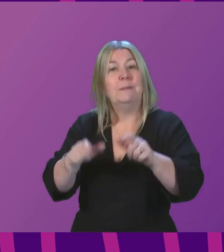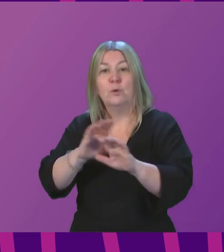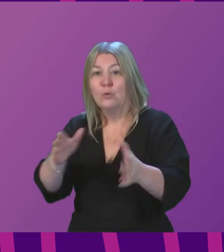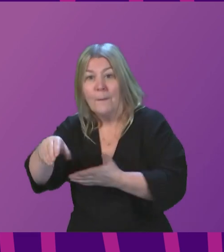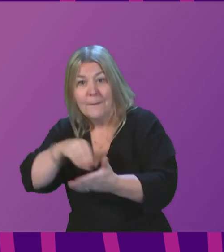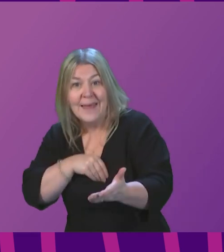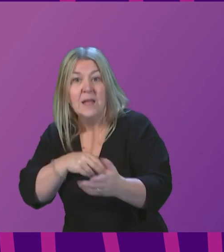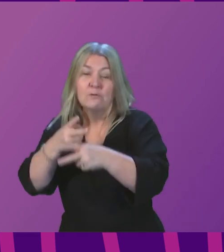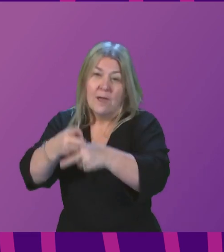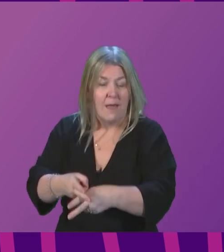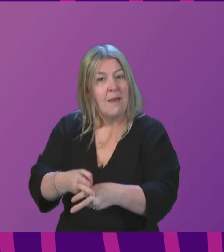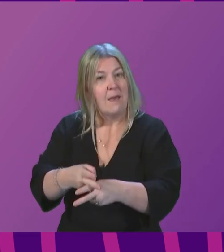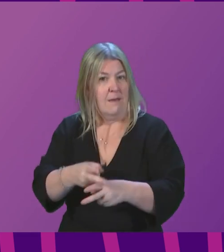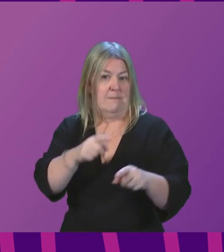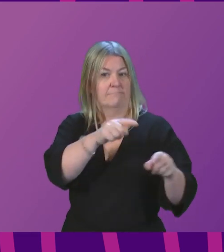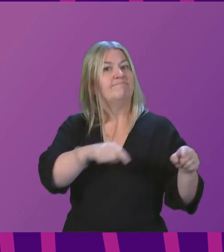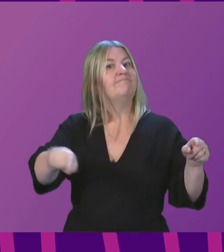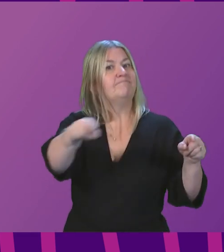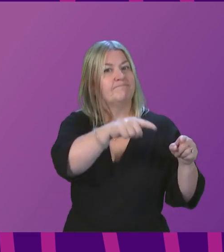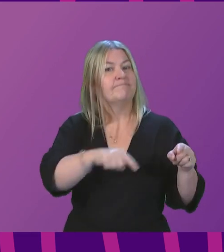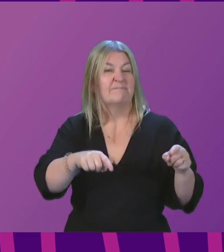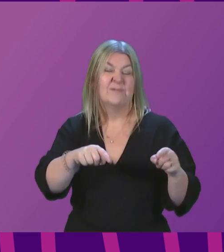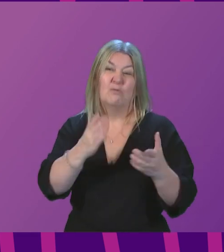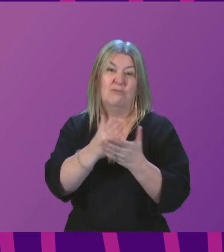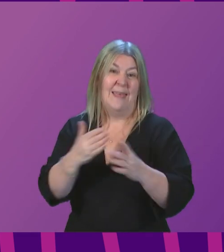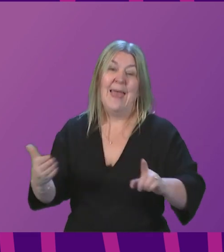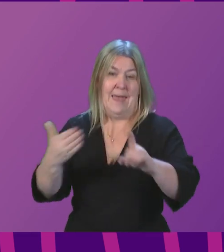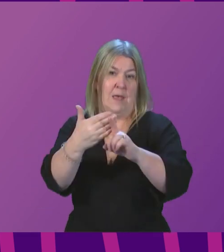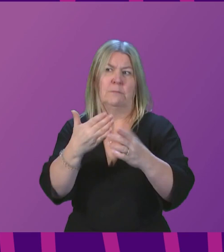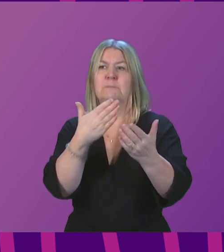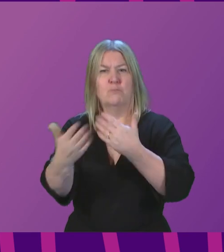All of that will lead to better outcomes for those who rely on our care services.